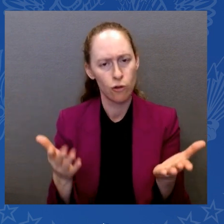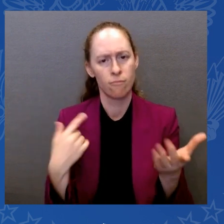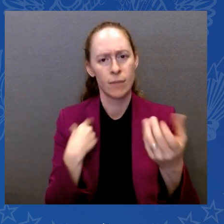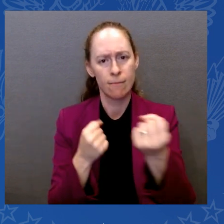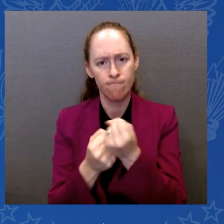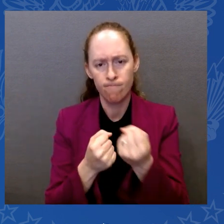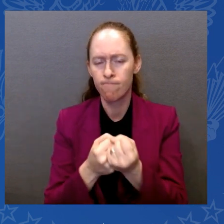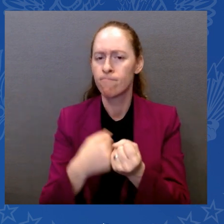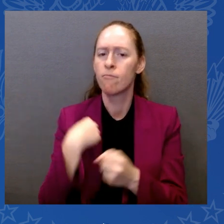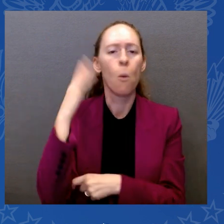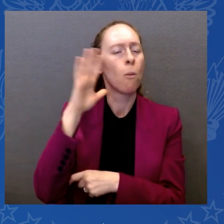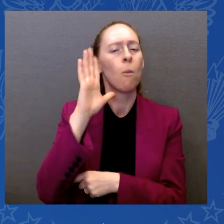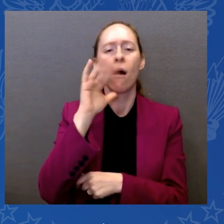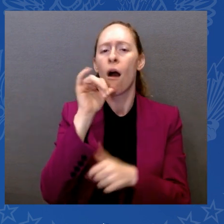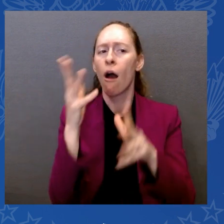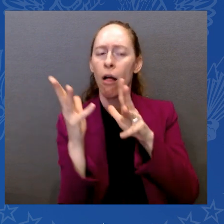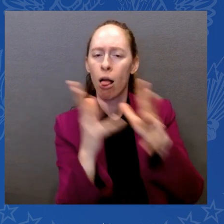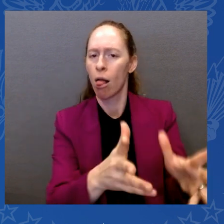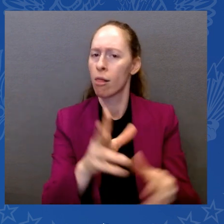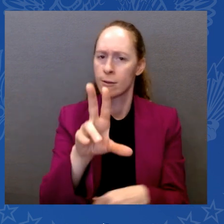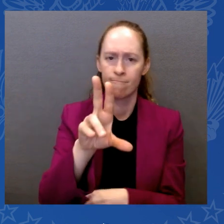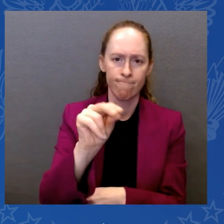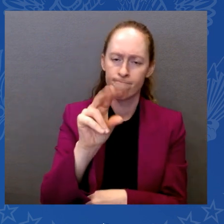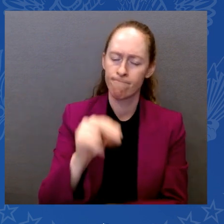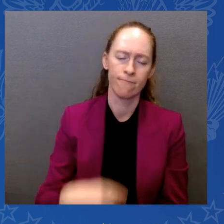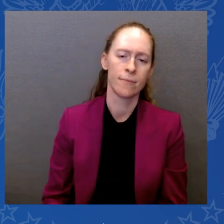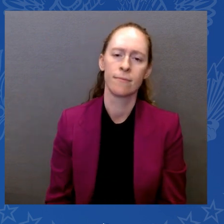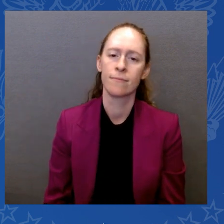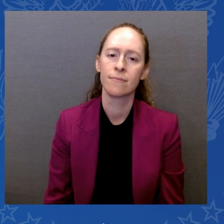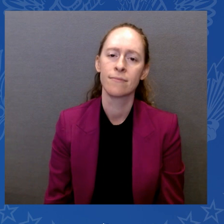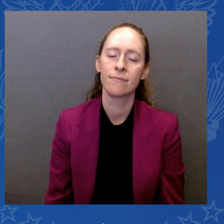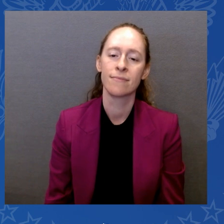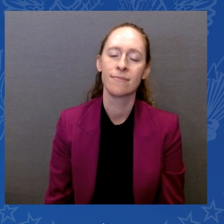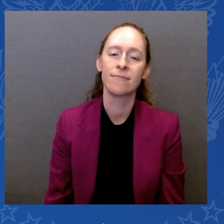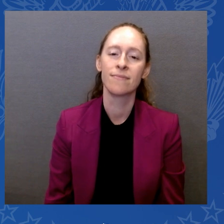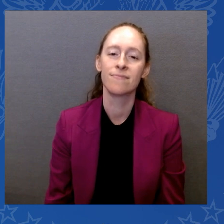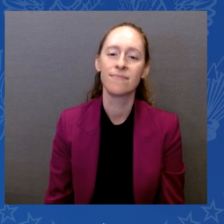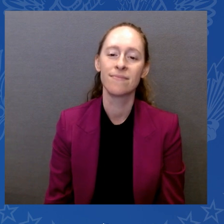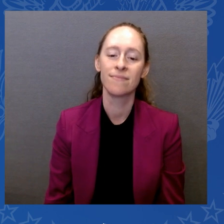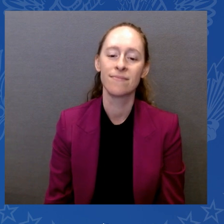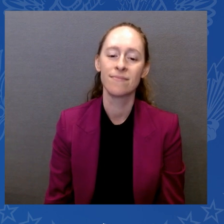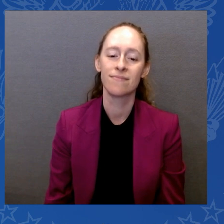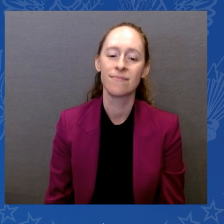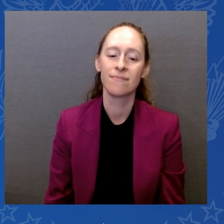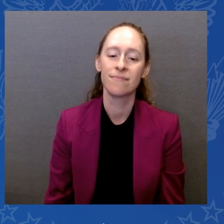but had prepped for this as well -- getting -- knowing what had to be done.